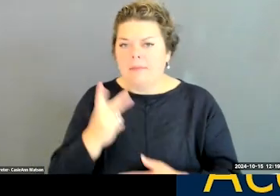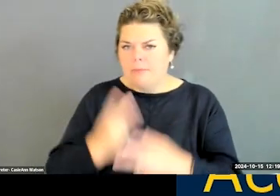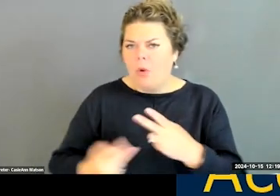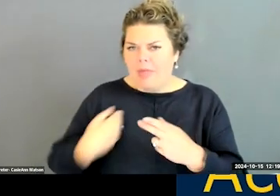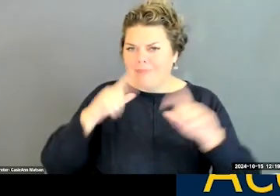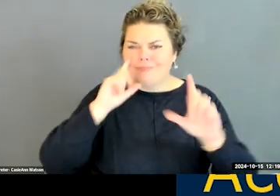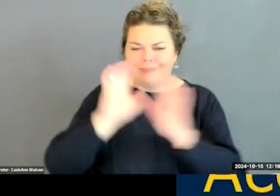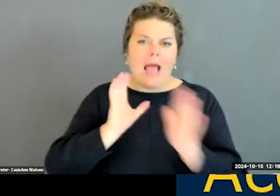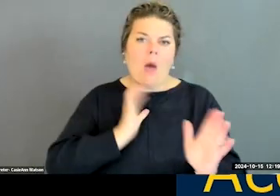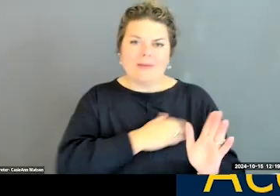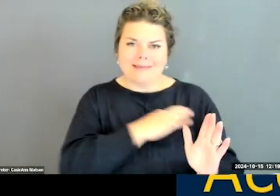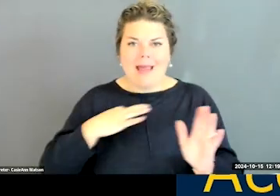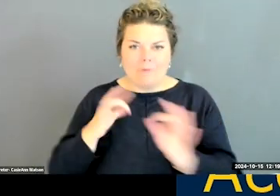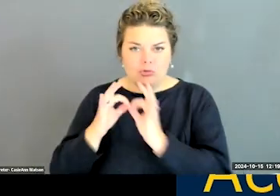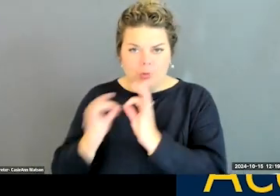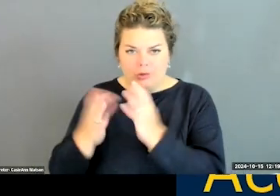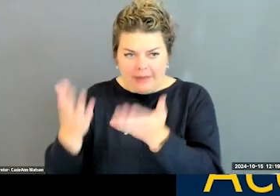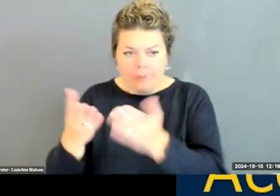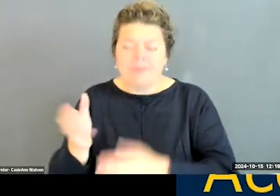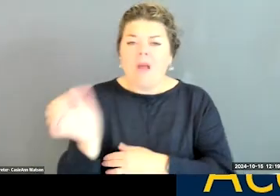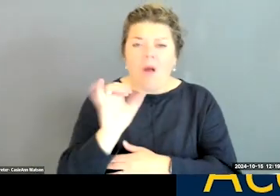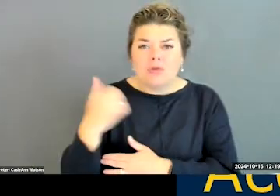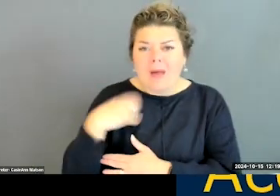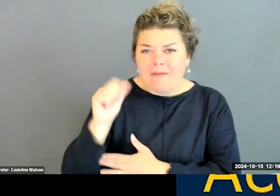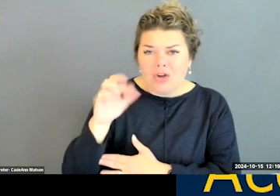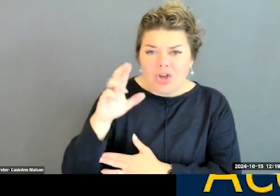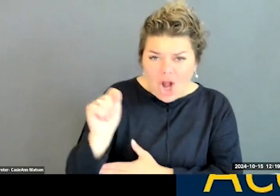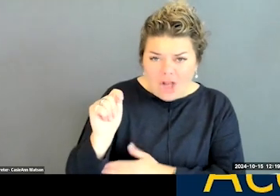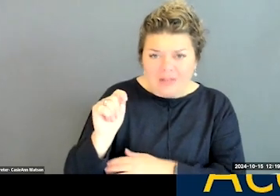Computer Assisted Real-time Transcription, which is also here for us today.